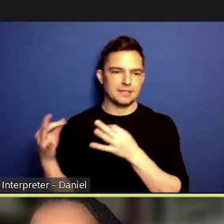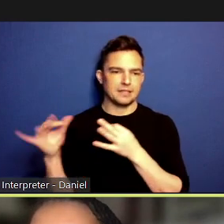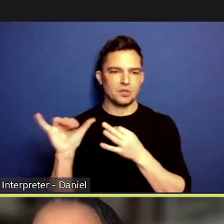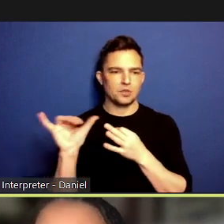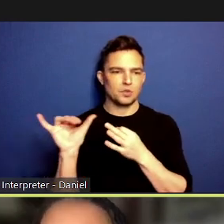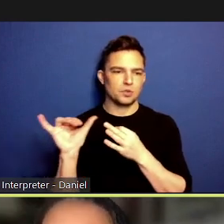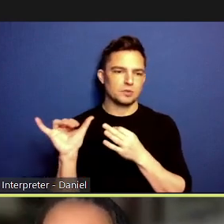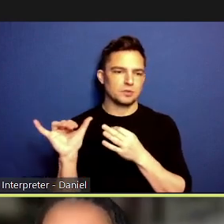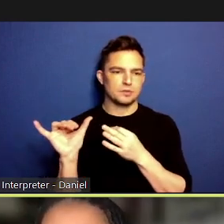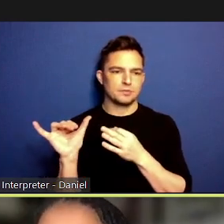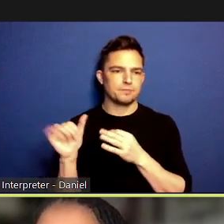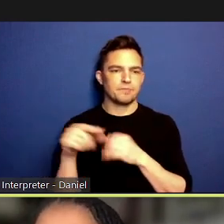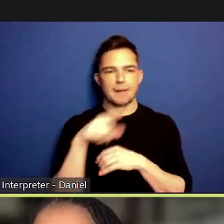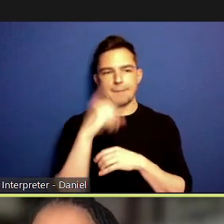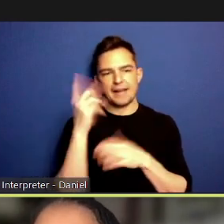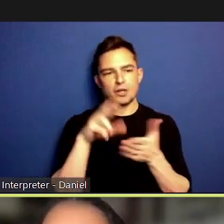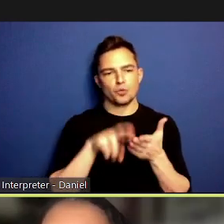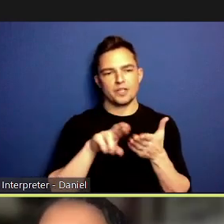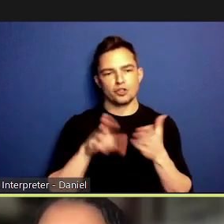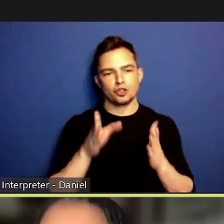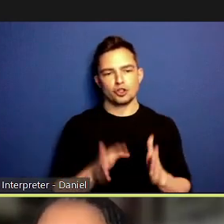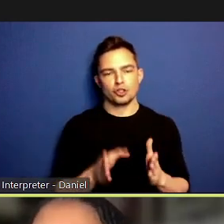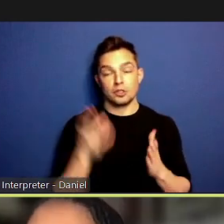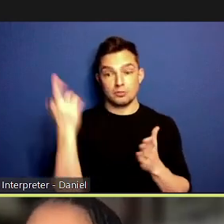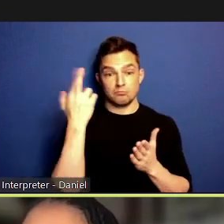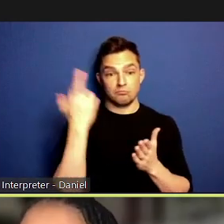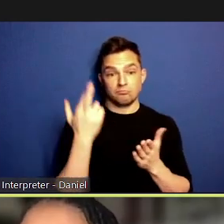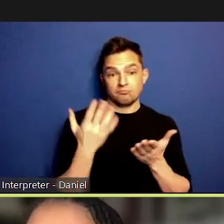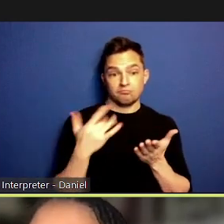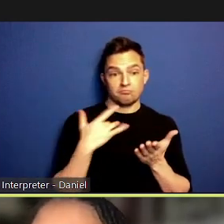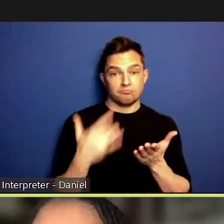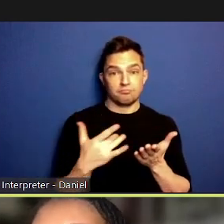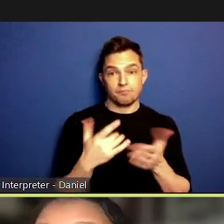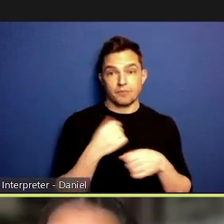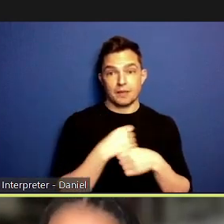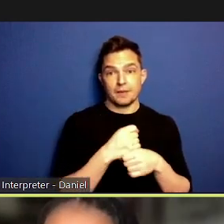and black researchers. Because our ordinary we are producing data plays a significant